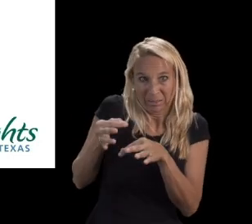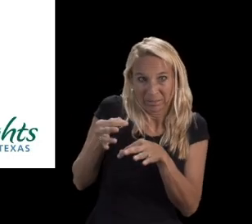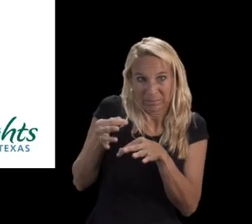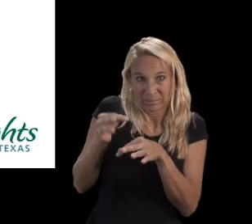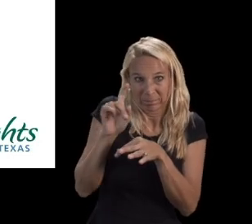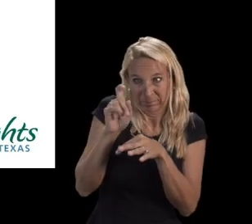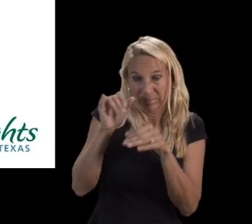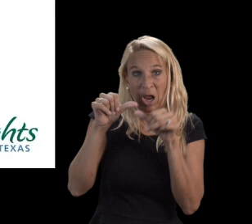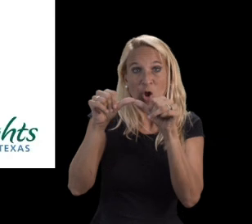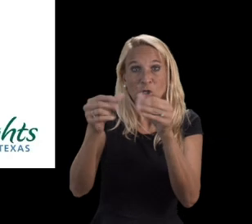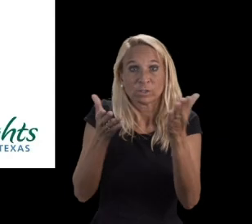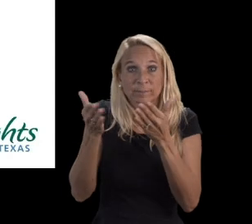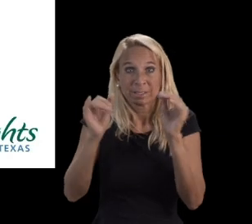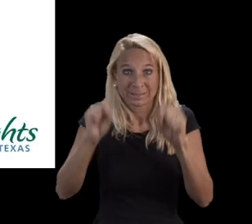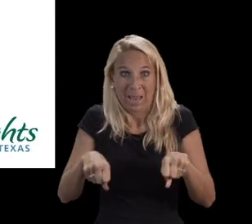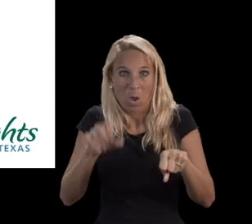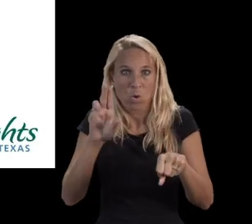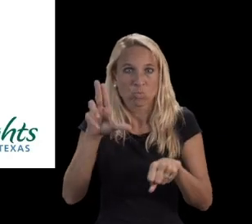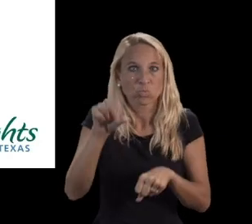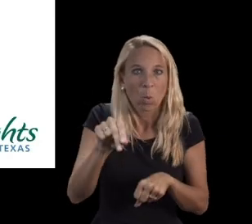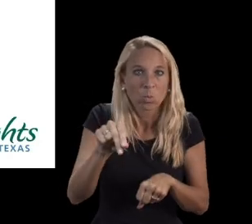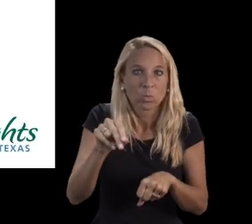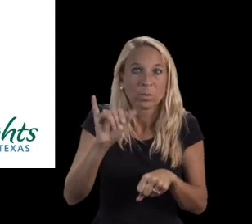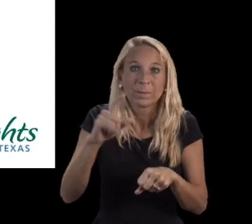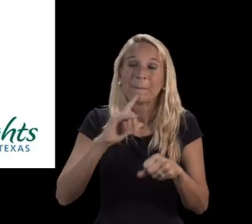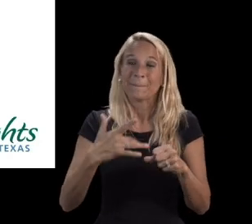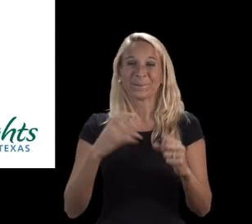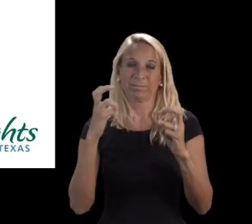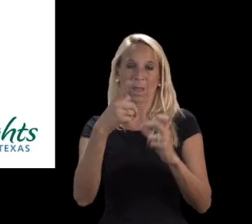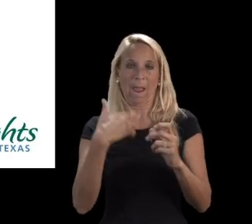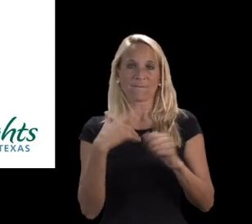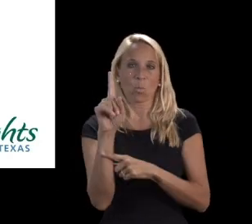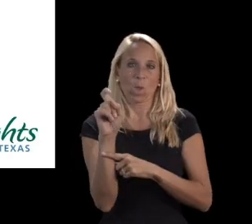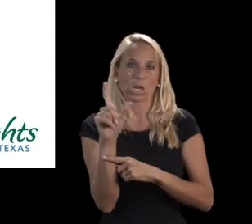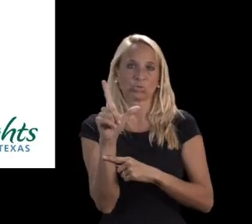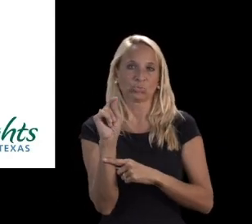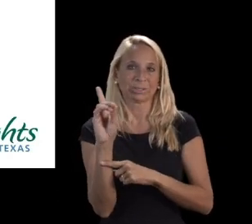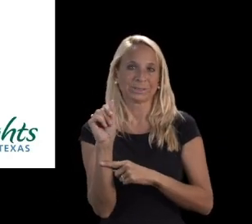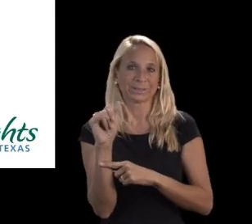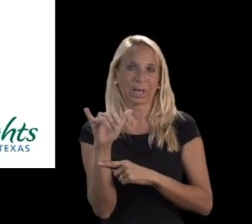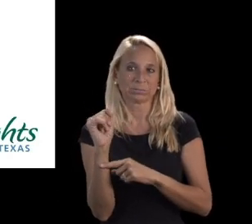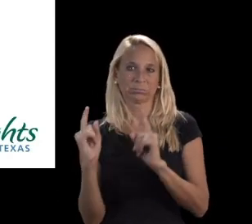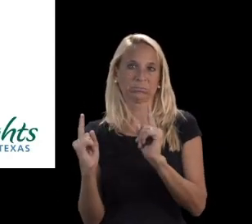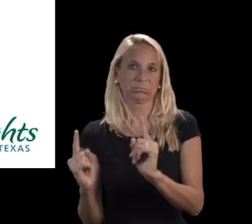for continued services, we always say yes. Although technically you have 120 days,